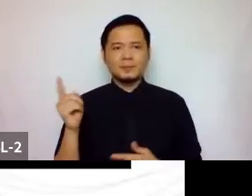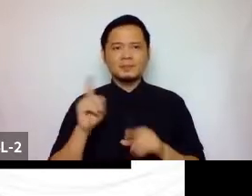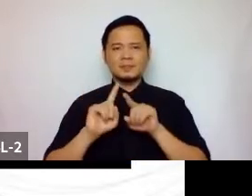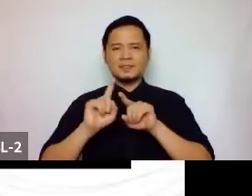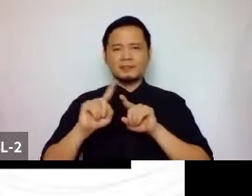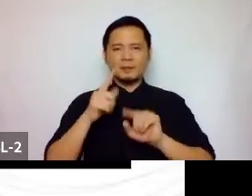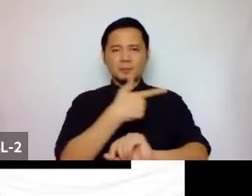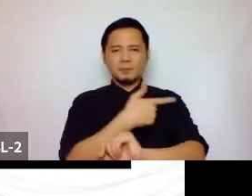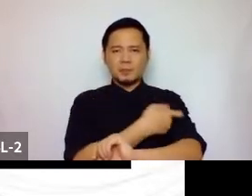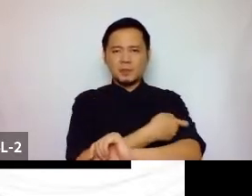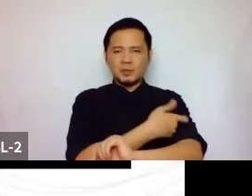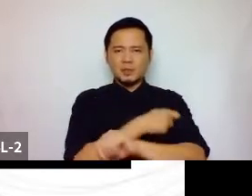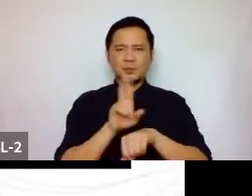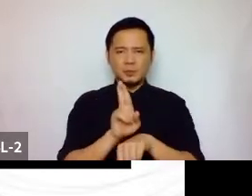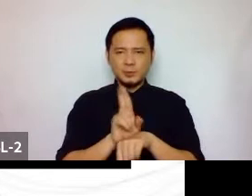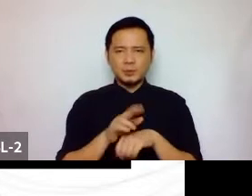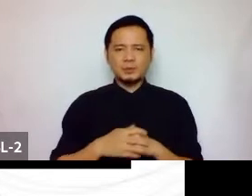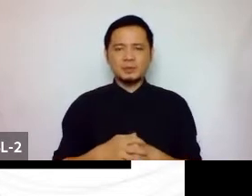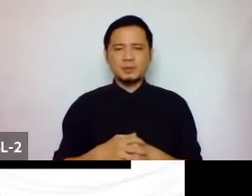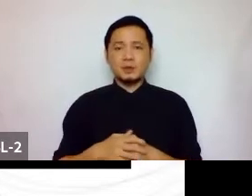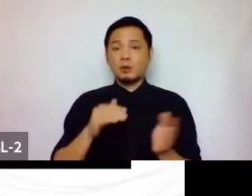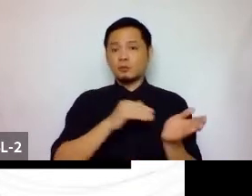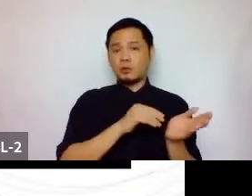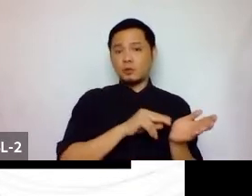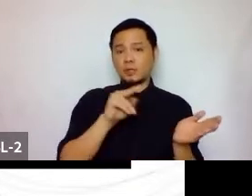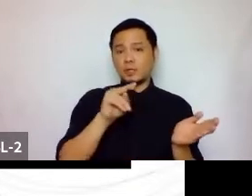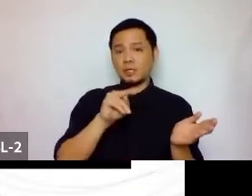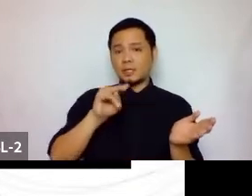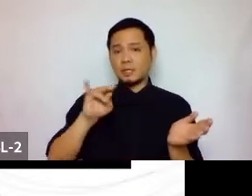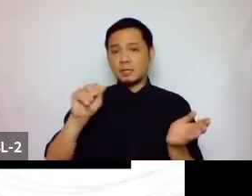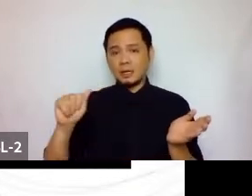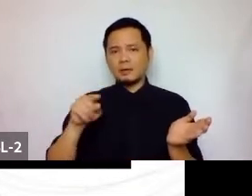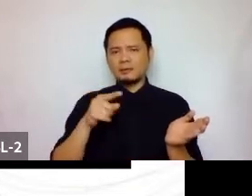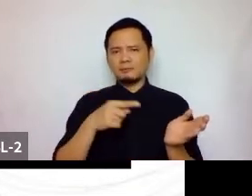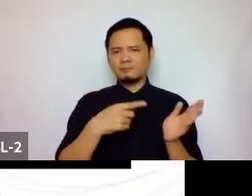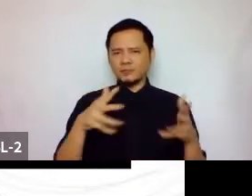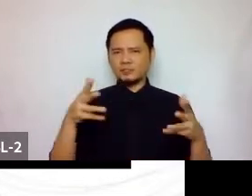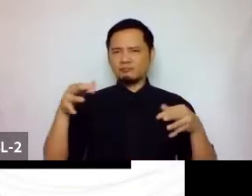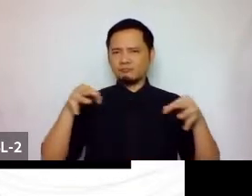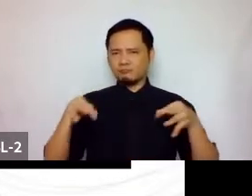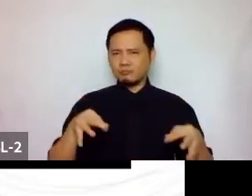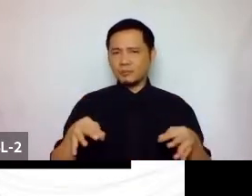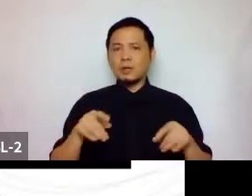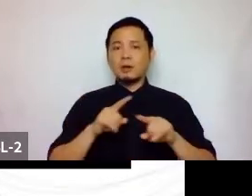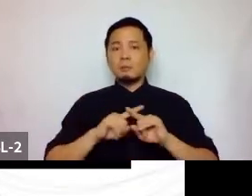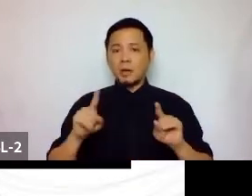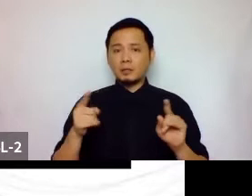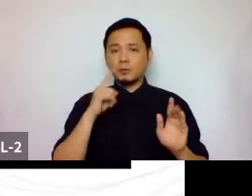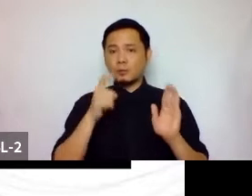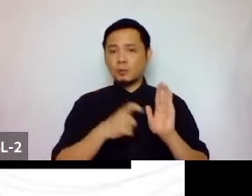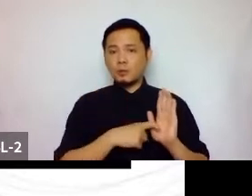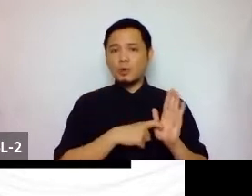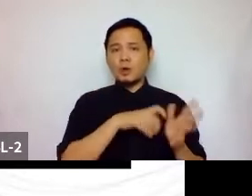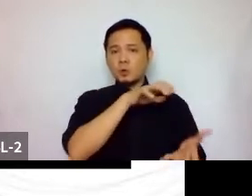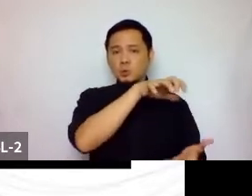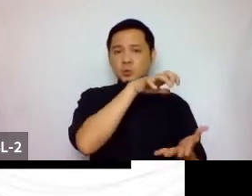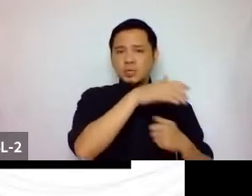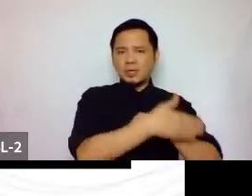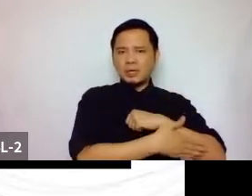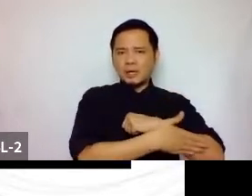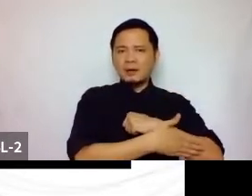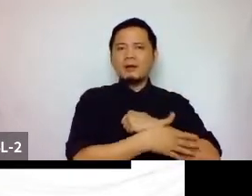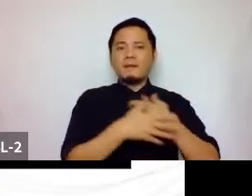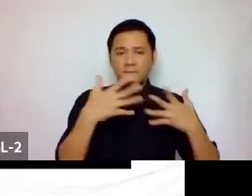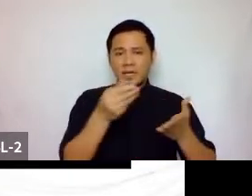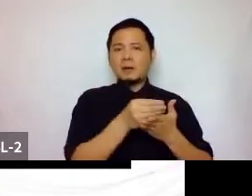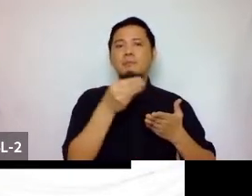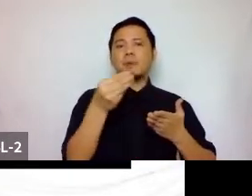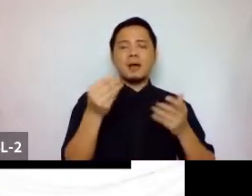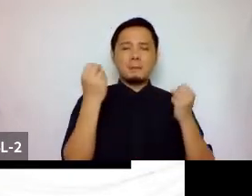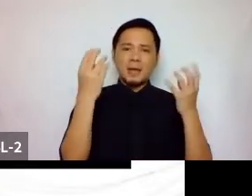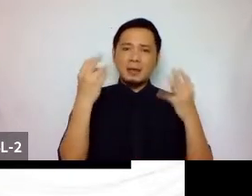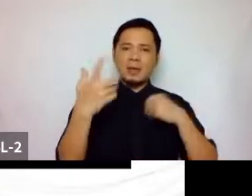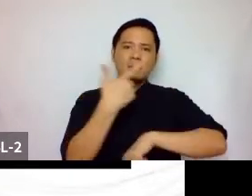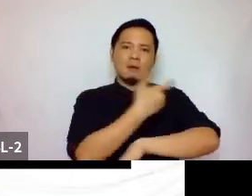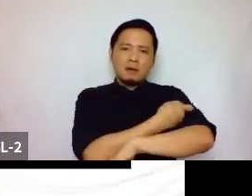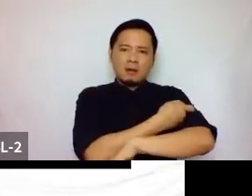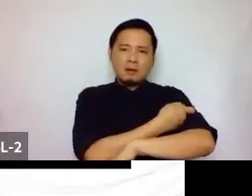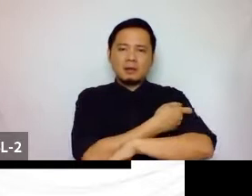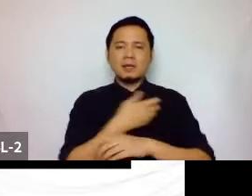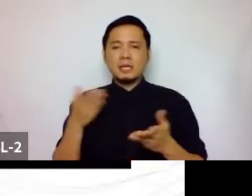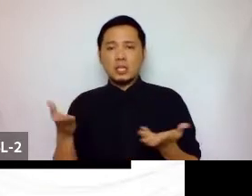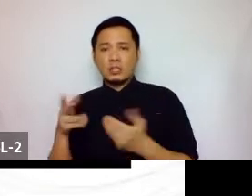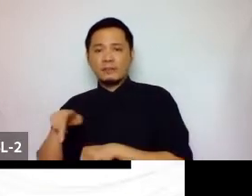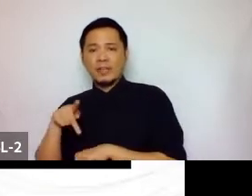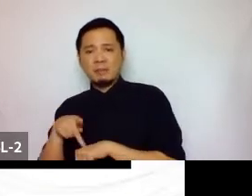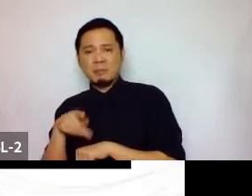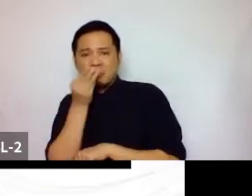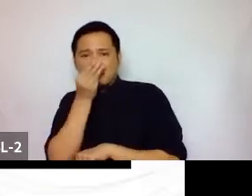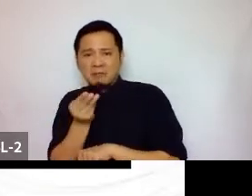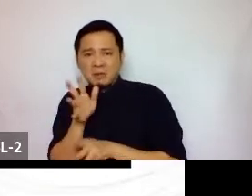This was also mentioned in Doctor Nina’s presentation but it’s important for you to see that the rich countries have bought a lot of vaccines while we are left behind and there are only a few available to us.